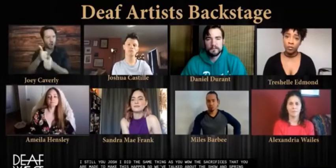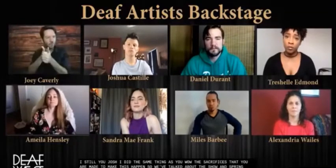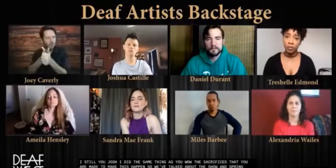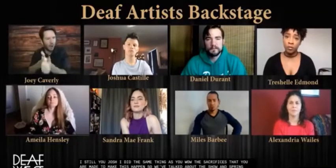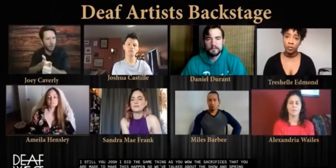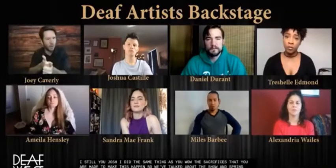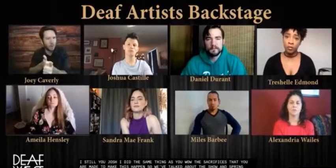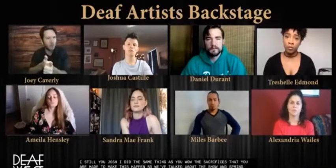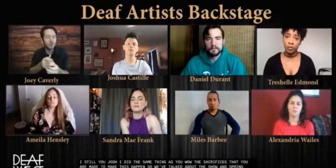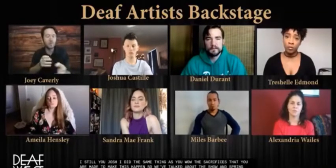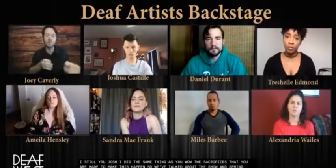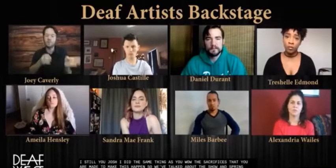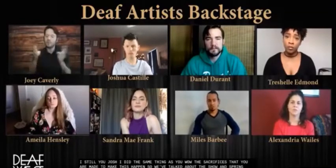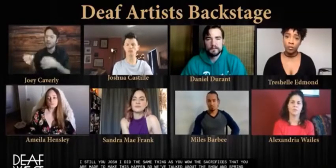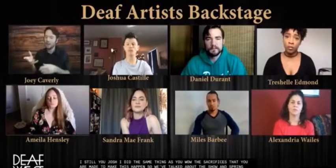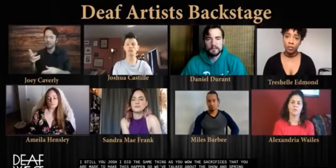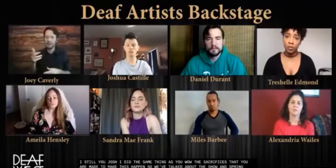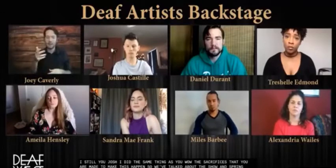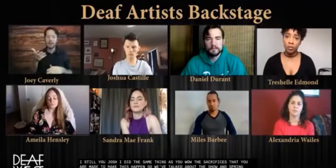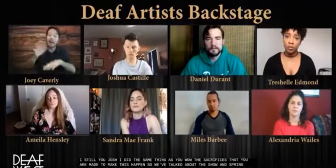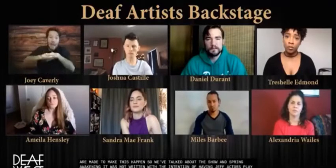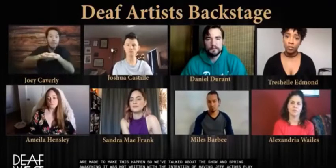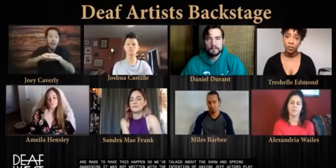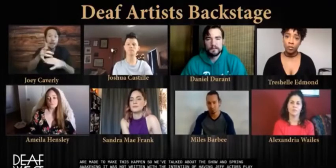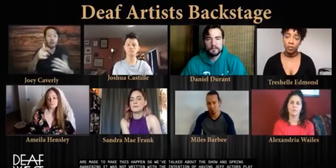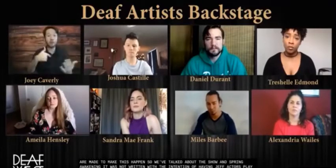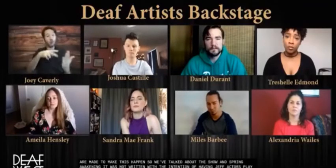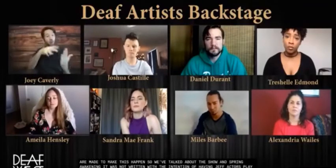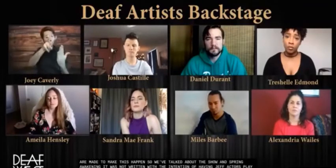of the show, which made it harder to follow for our Deaf audience members.